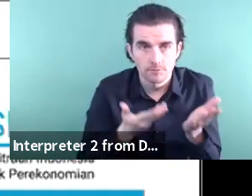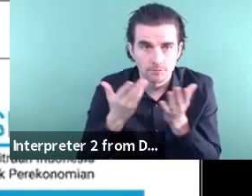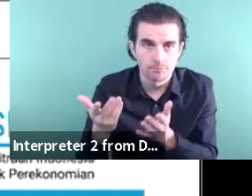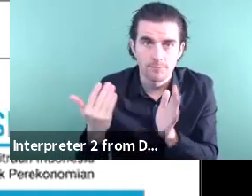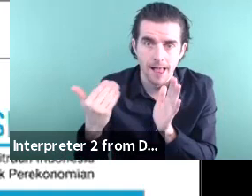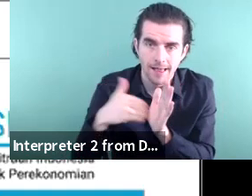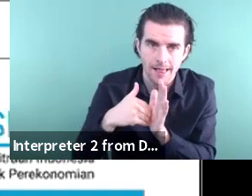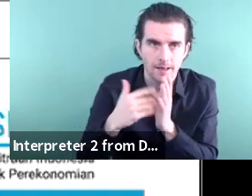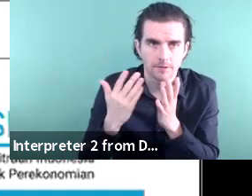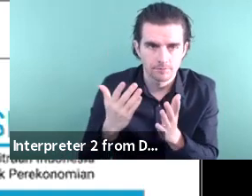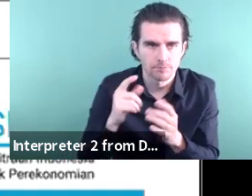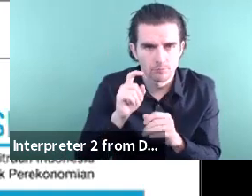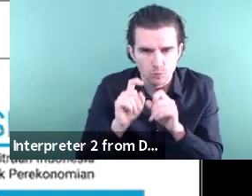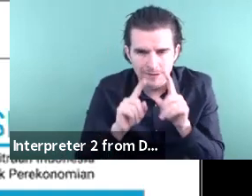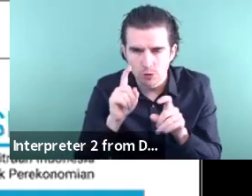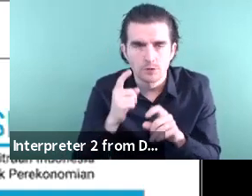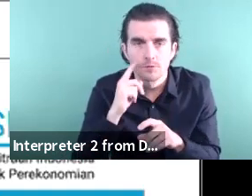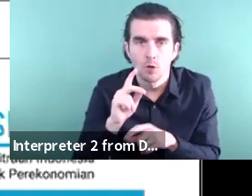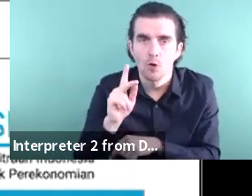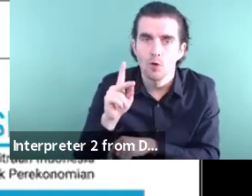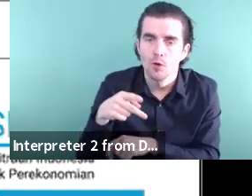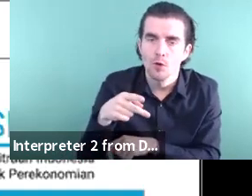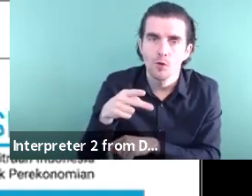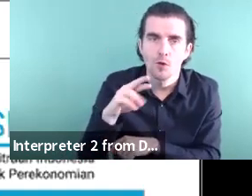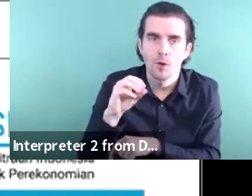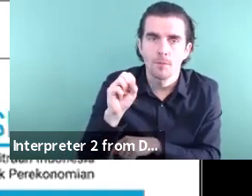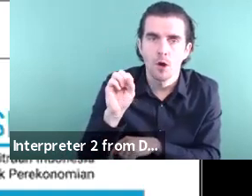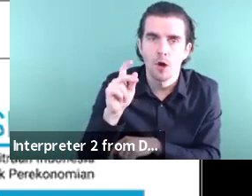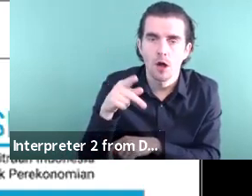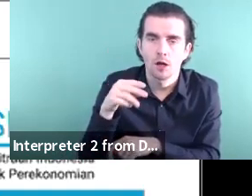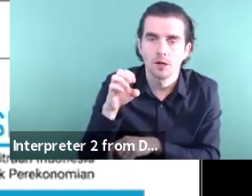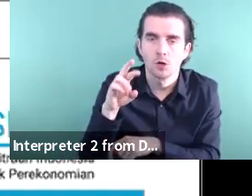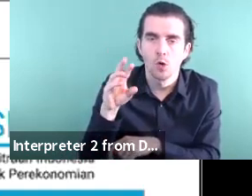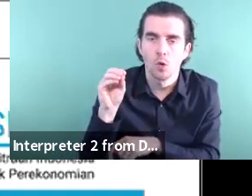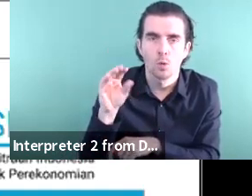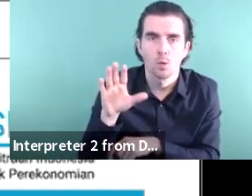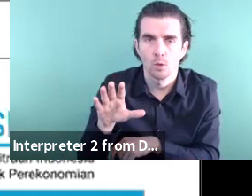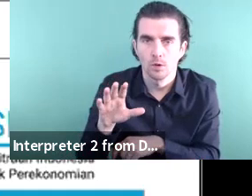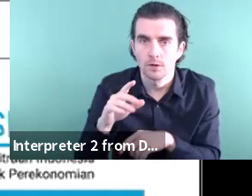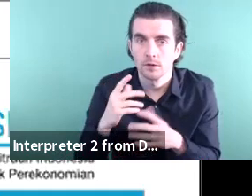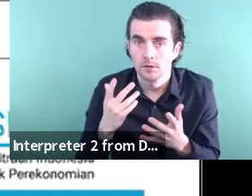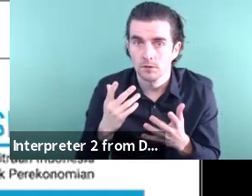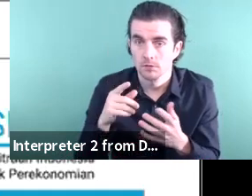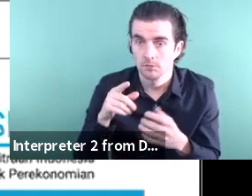Okay, you go first. You are correct, but you know actually, what we're doing is